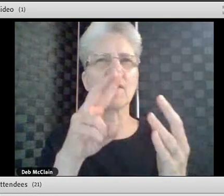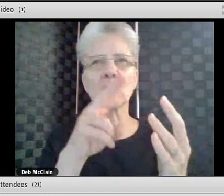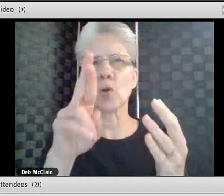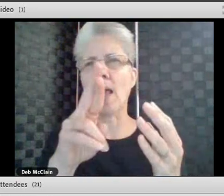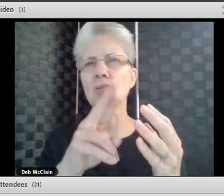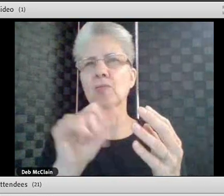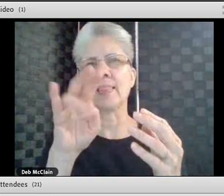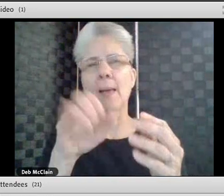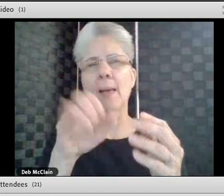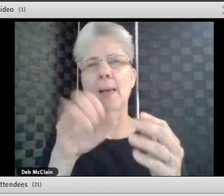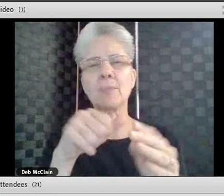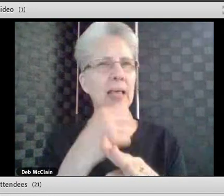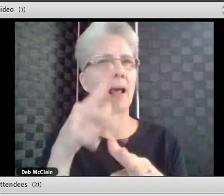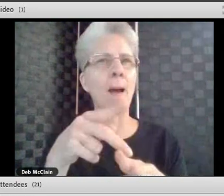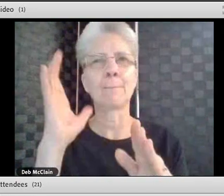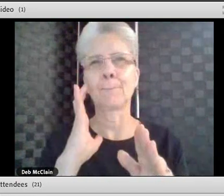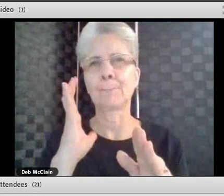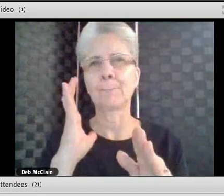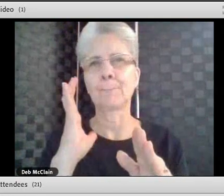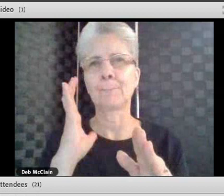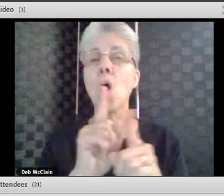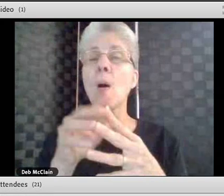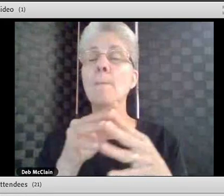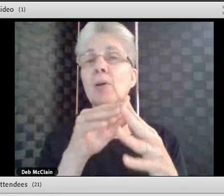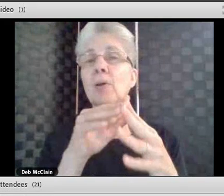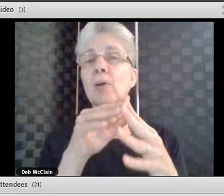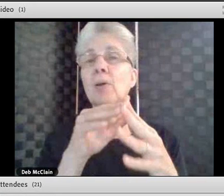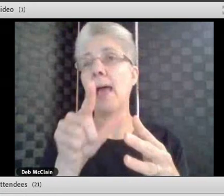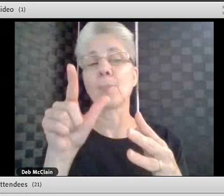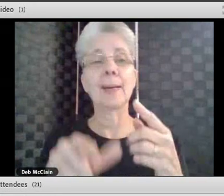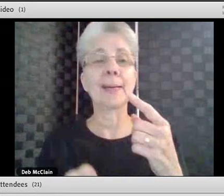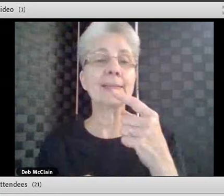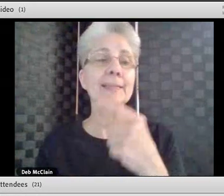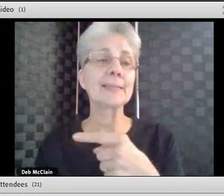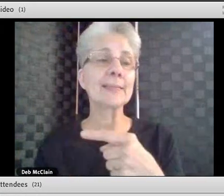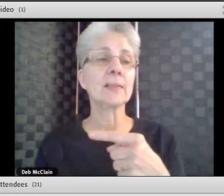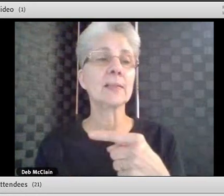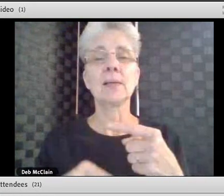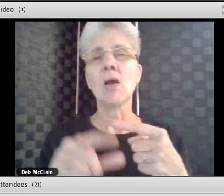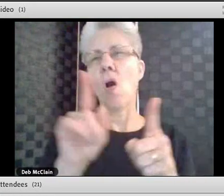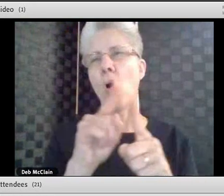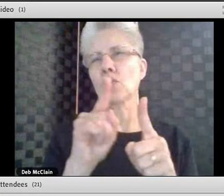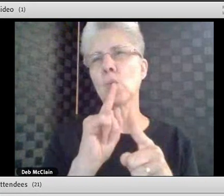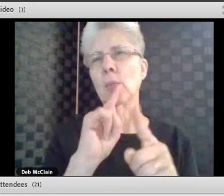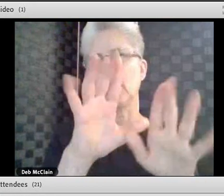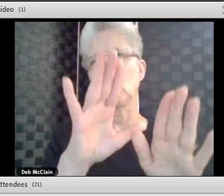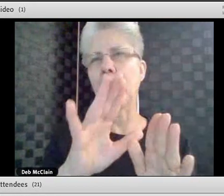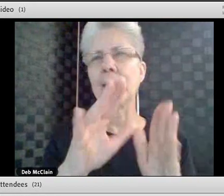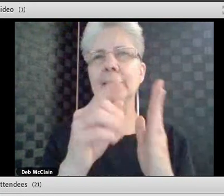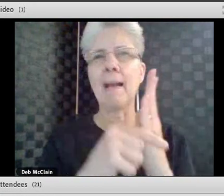There are a ton of guides on virtual-reality labs that have been set up, also American Libraries.